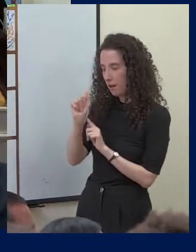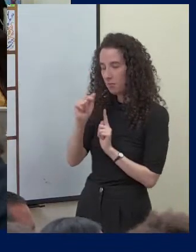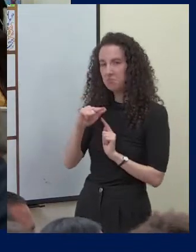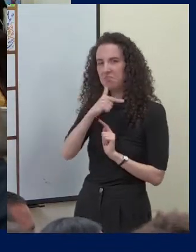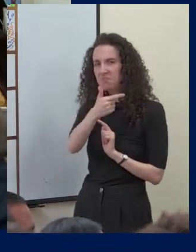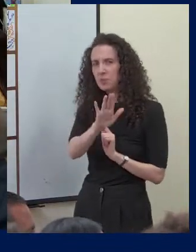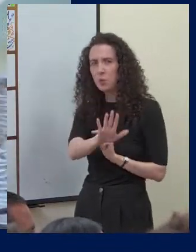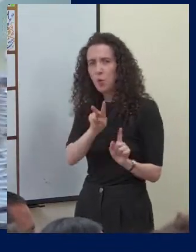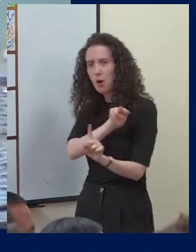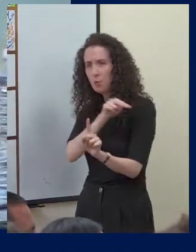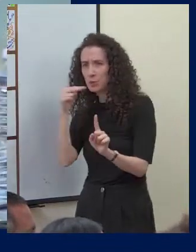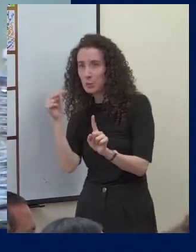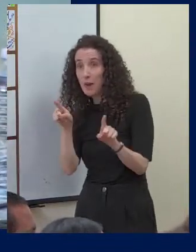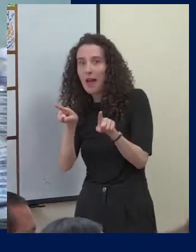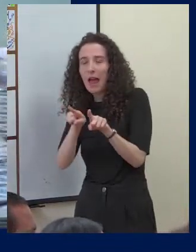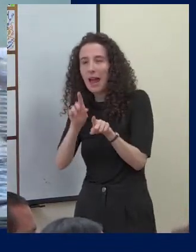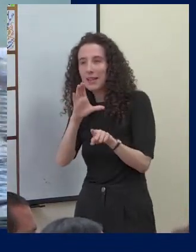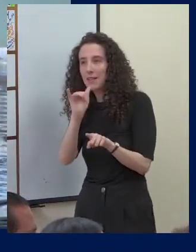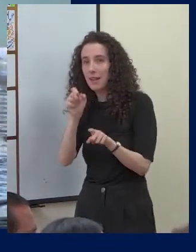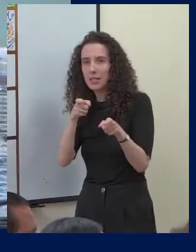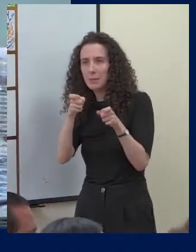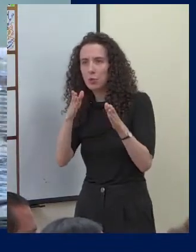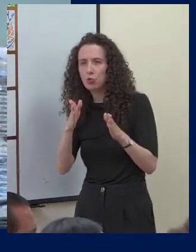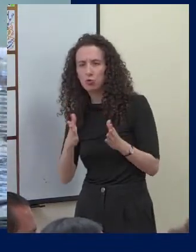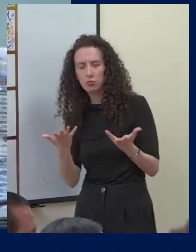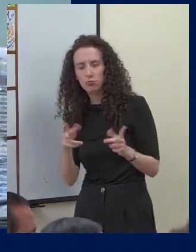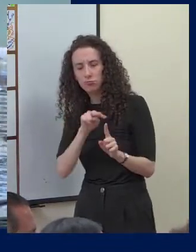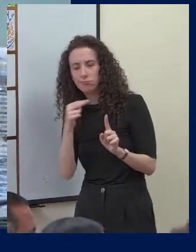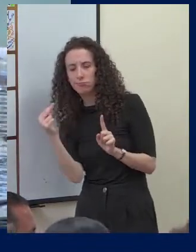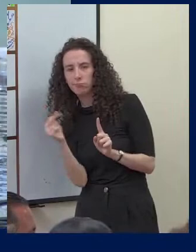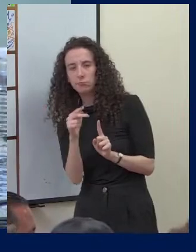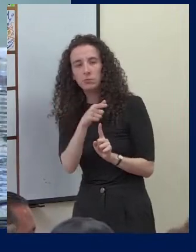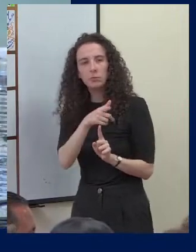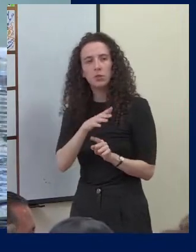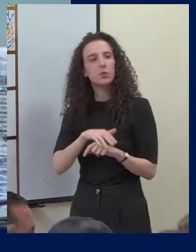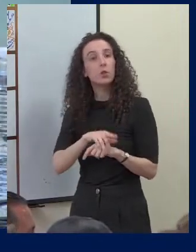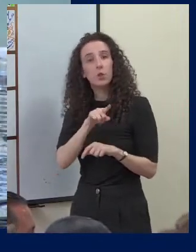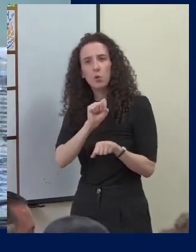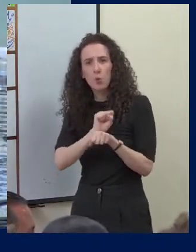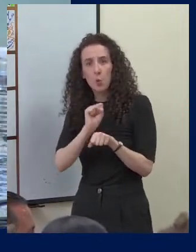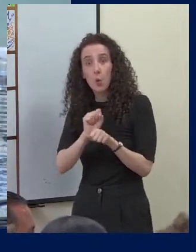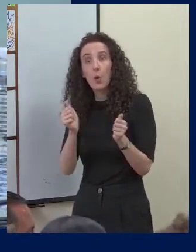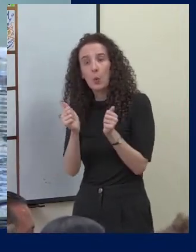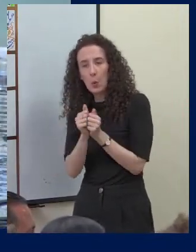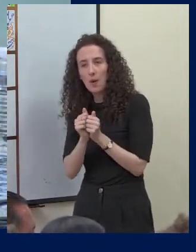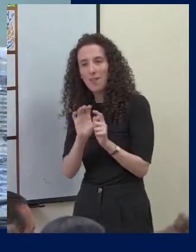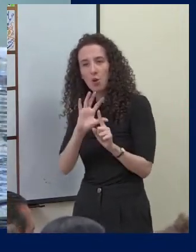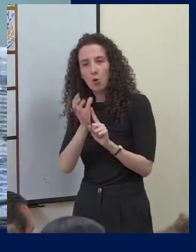From your perspective as a case manager, you work with cultural relevancy, but you know,